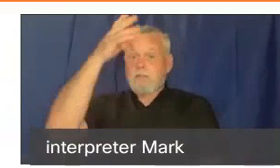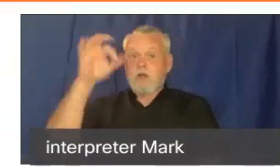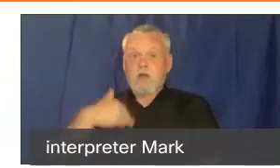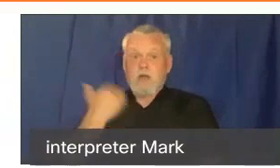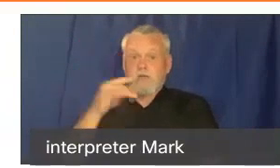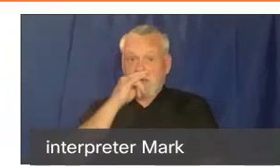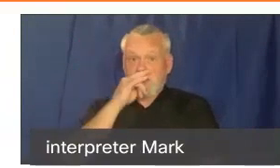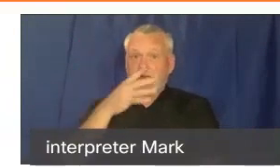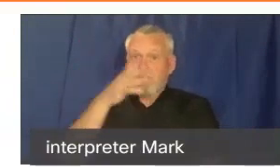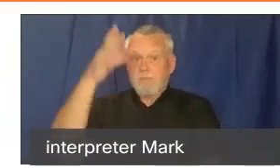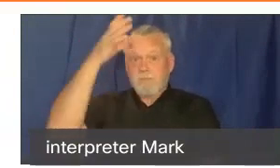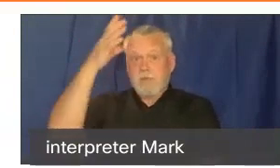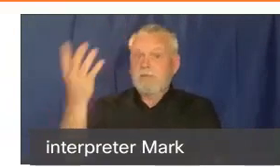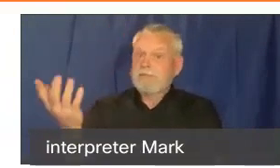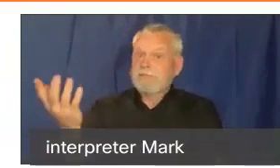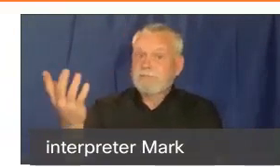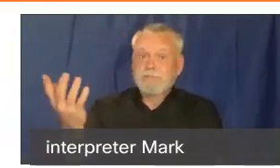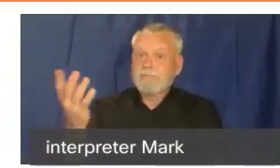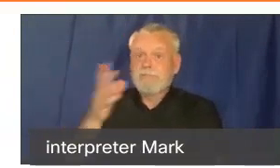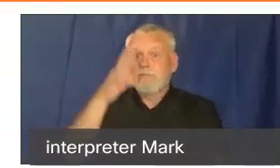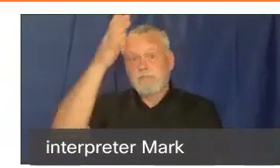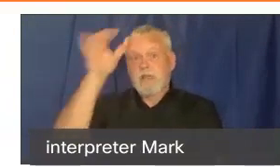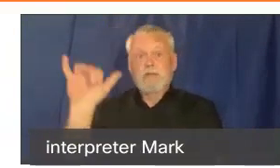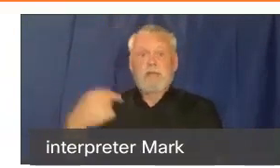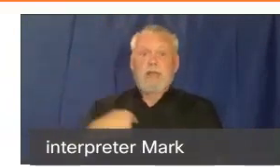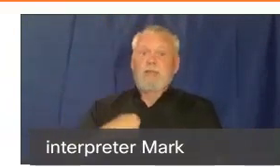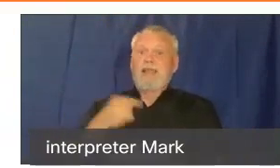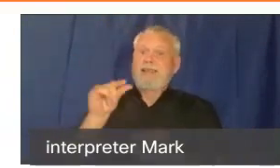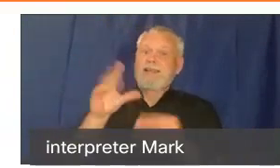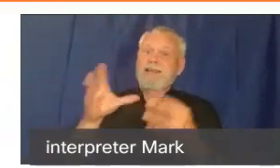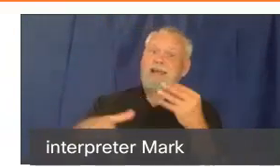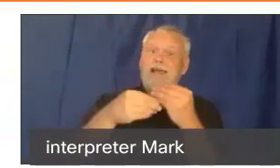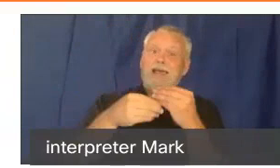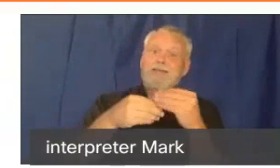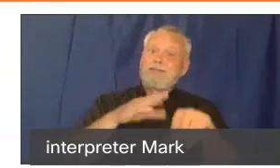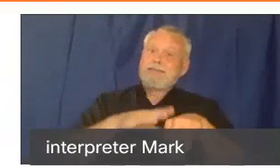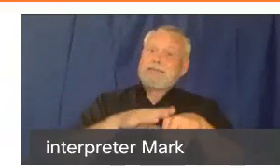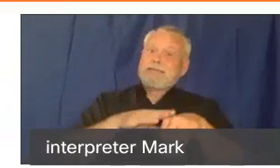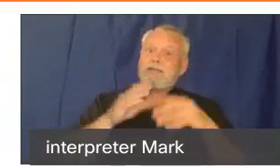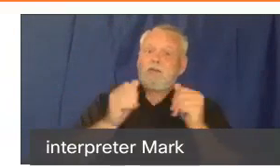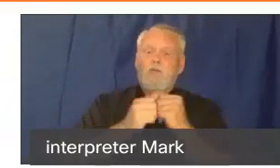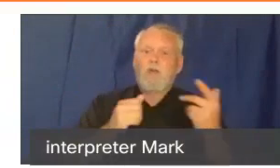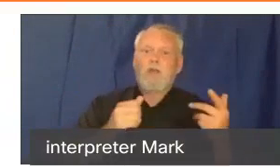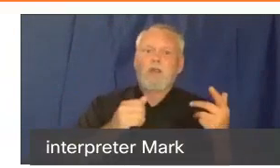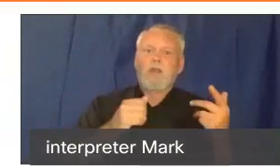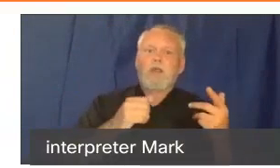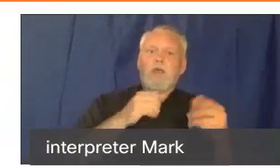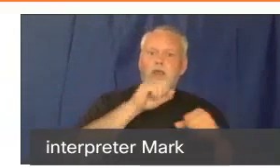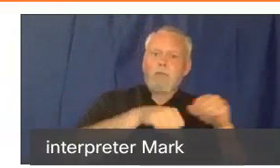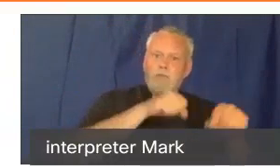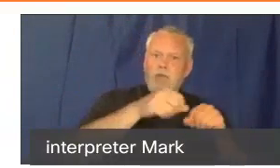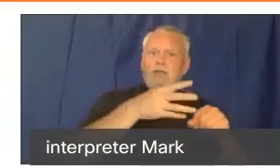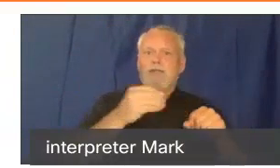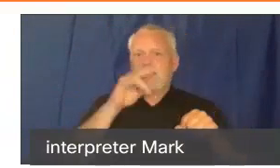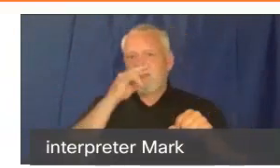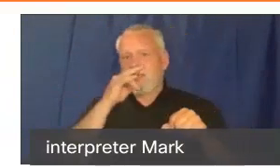Parents are at least parents like me who are a little extra cautious with their bikes and kids are not going to ride their bike on the road. We're going to go out 3rd street.